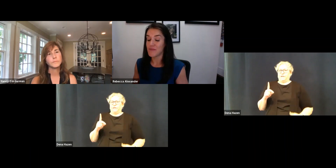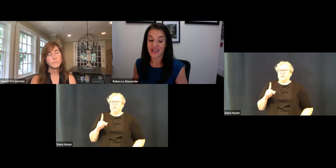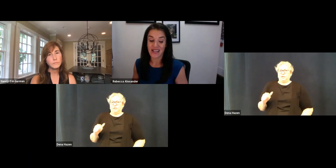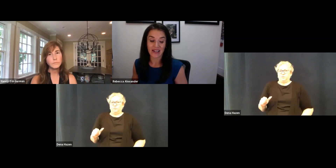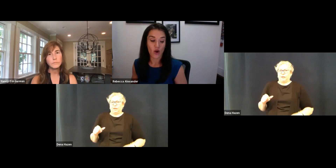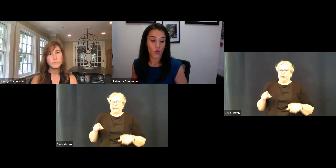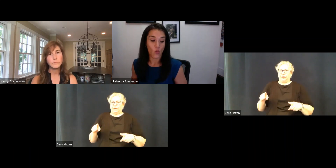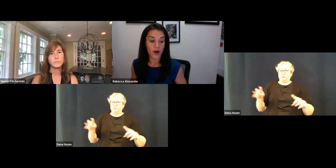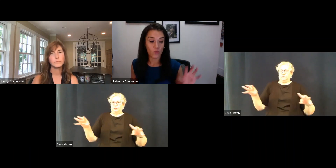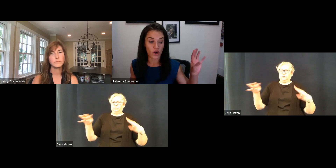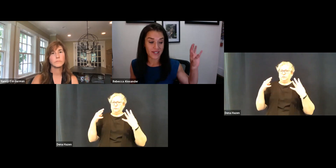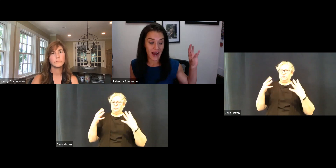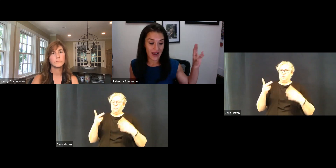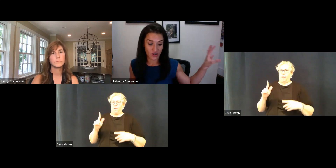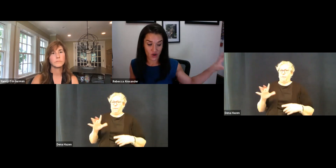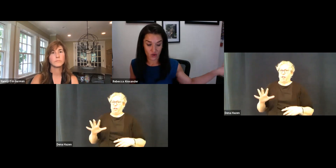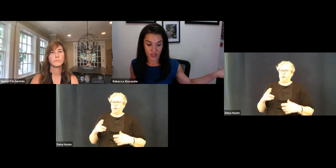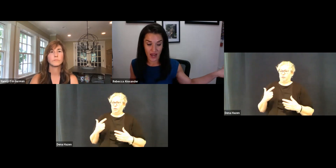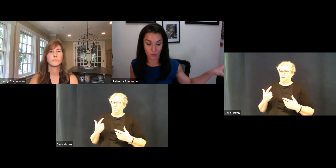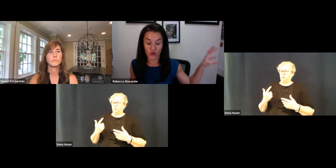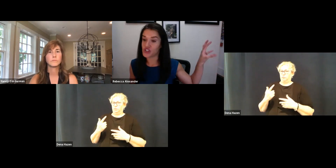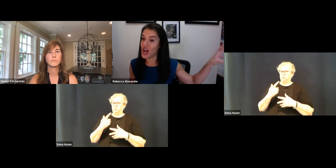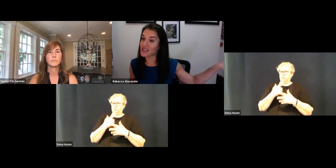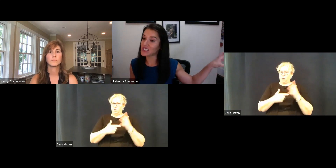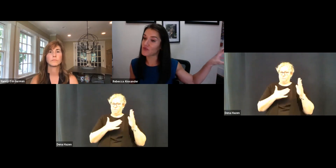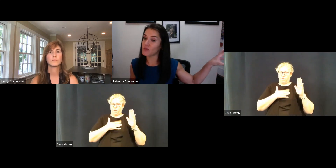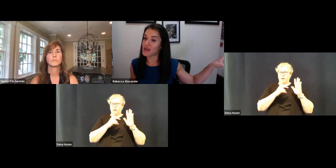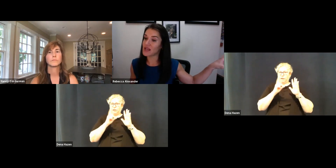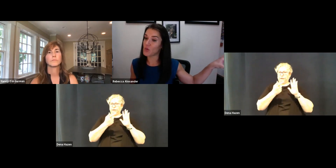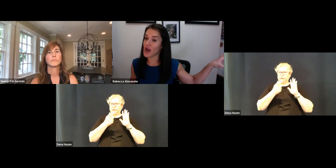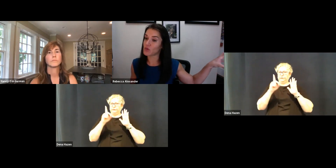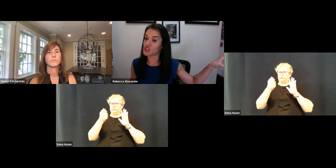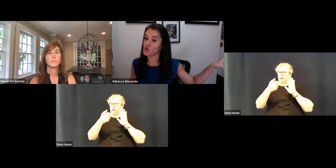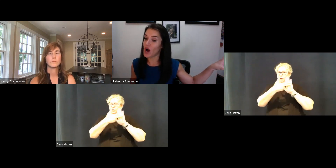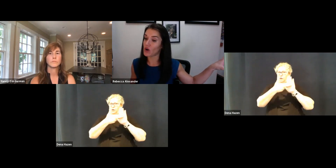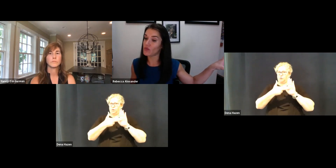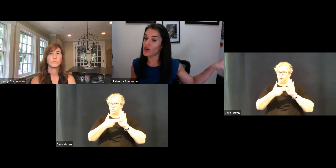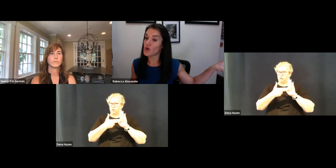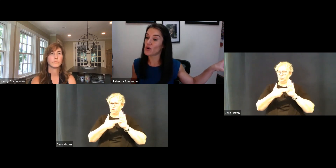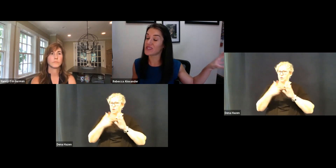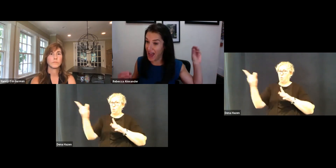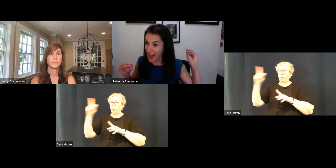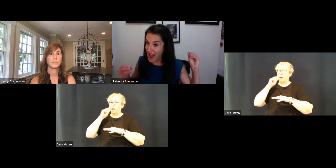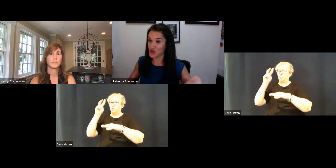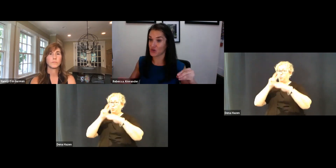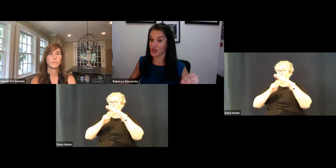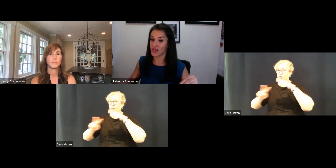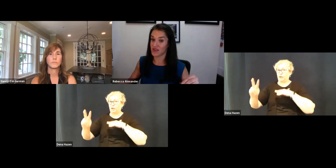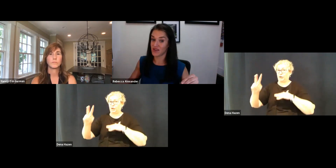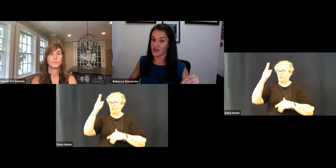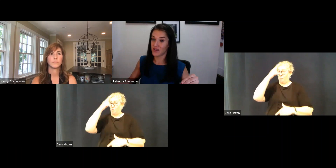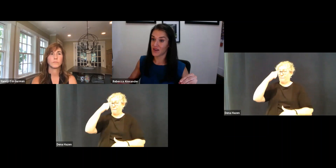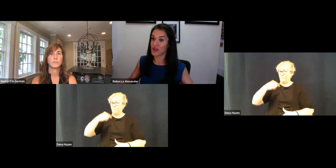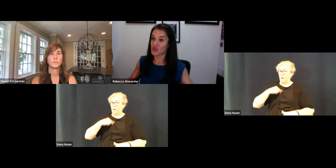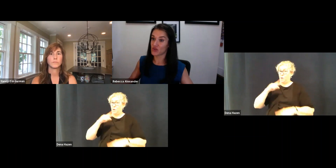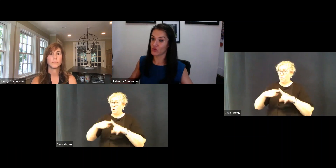meaning what was diagnosed and projected for me when I was 12 was actually coming true.